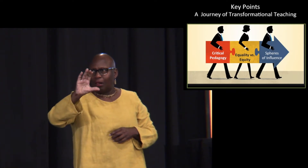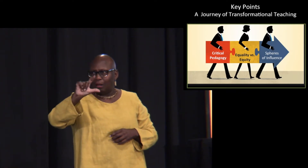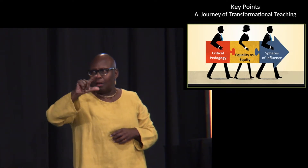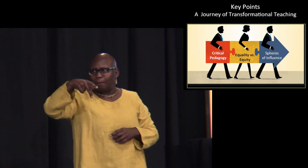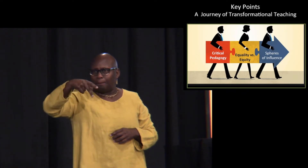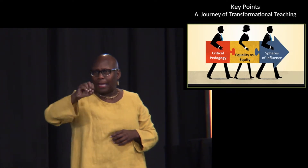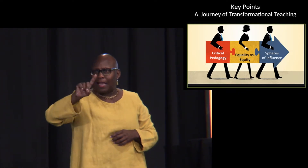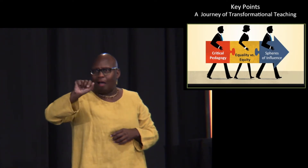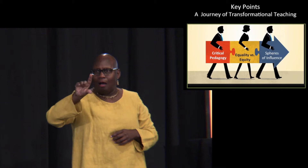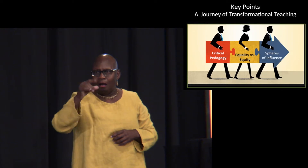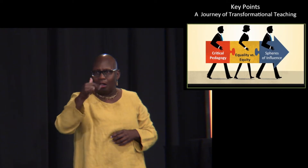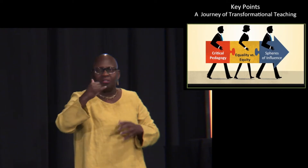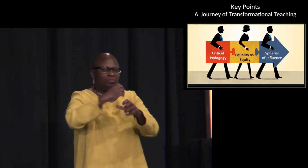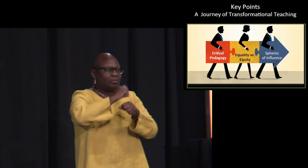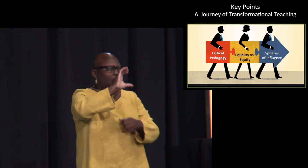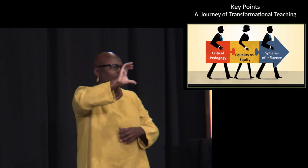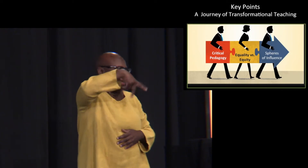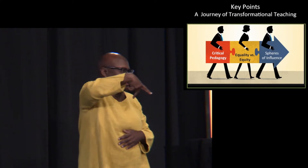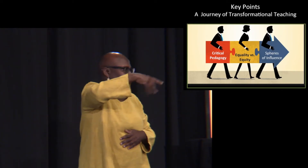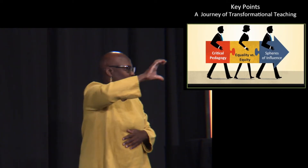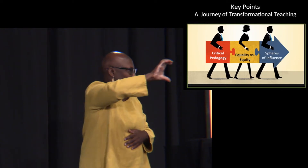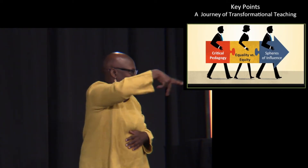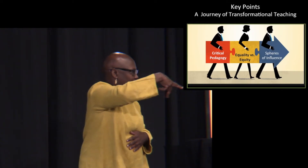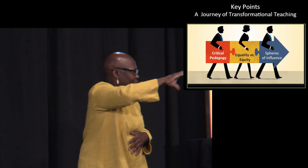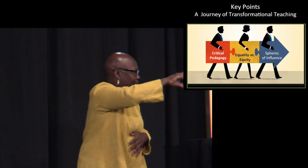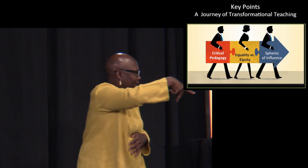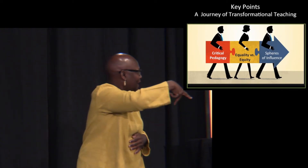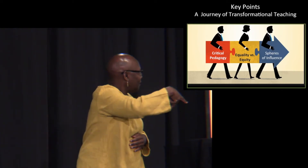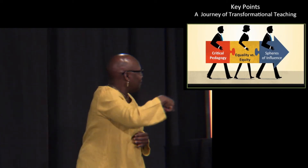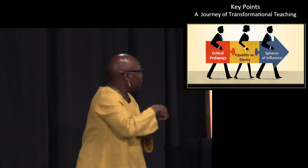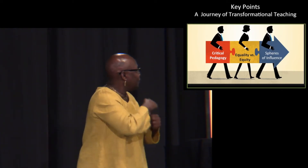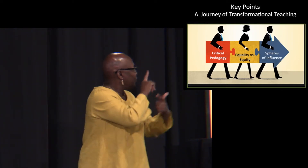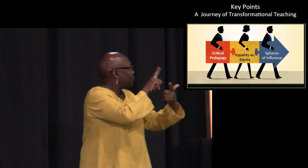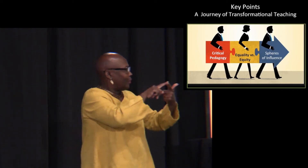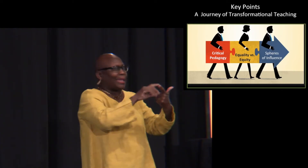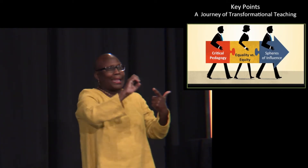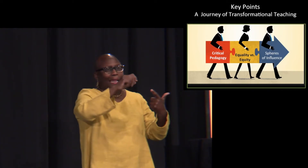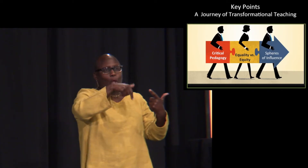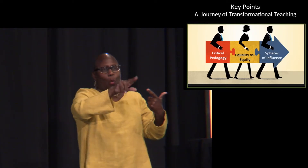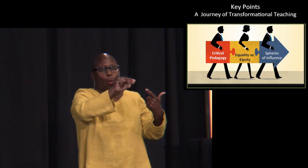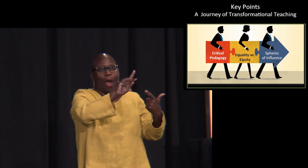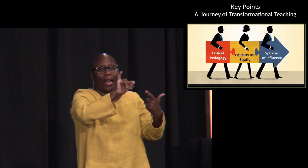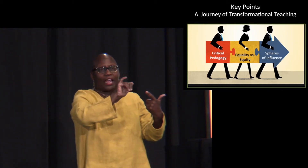I sign the concept of transformational this way.